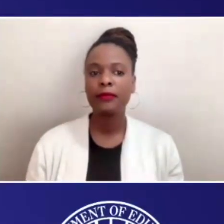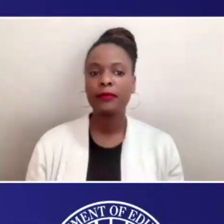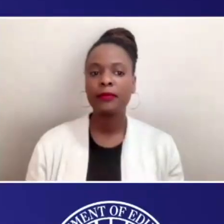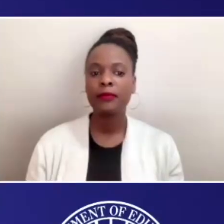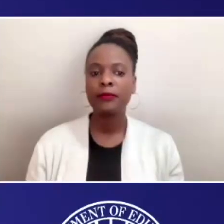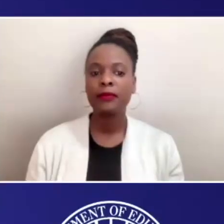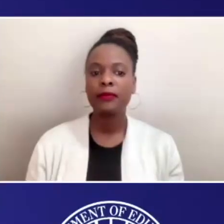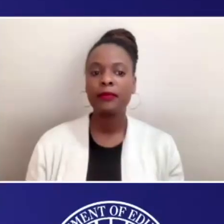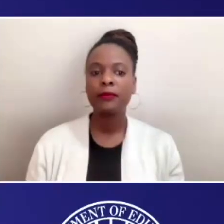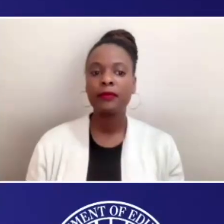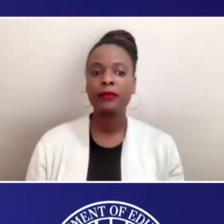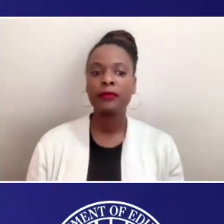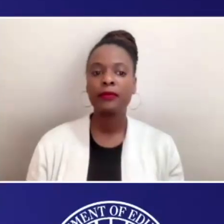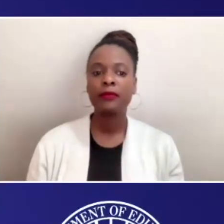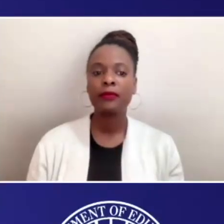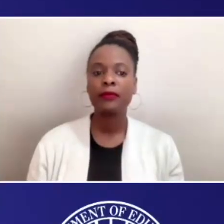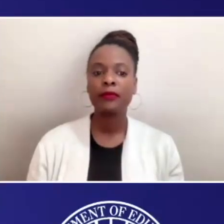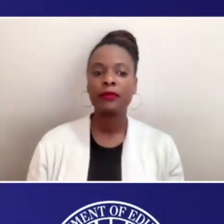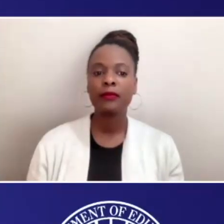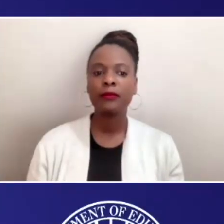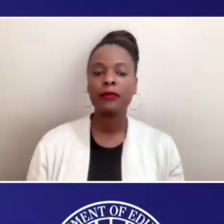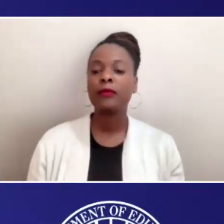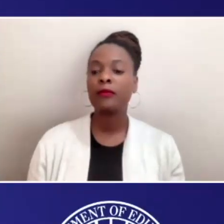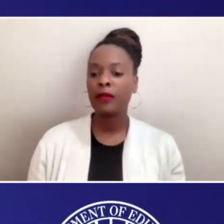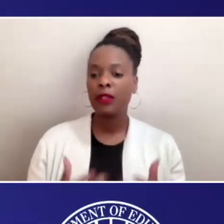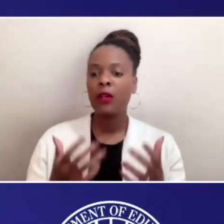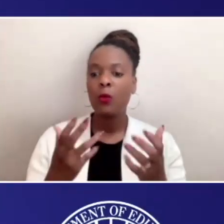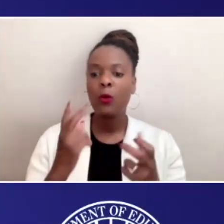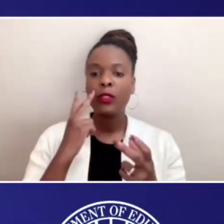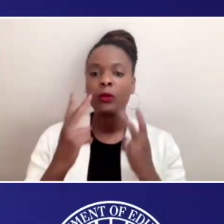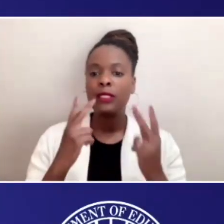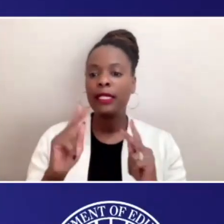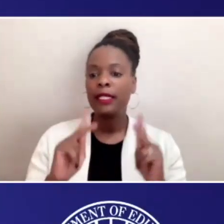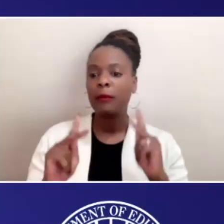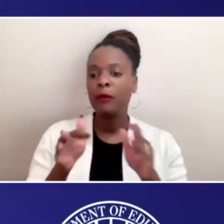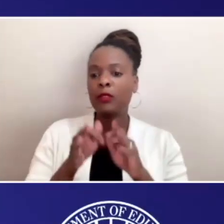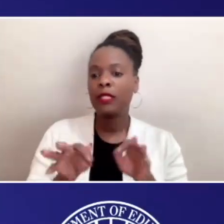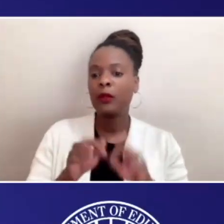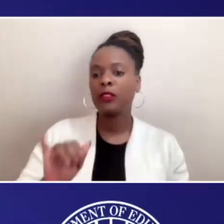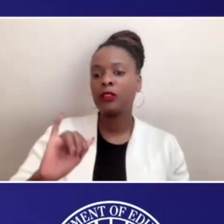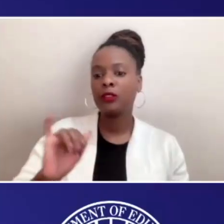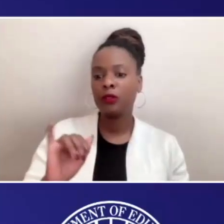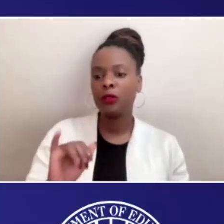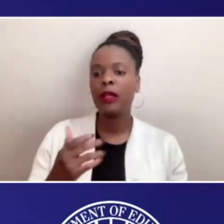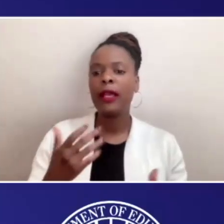We also want to see the proposed language as well incorporated into this, and may have a couple of other concerns, but for now, we expect to be in agreement.